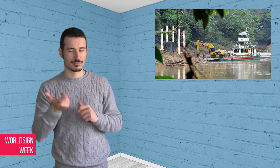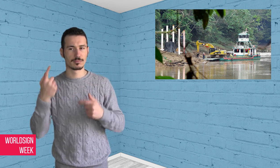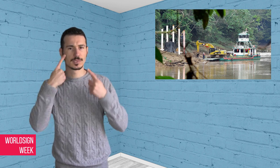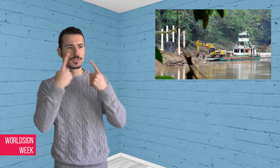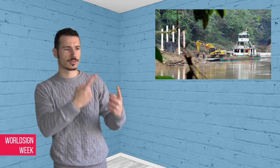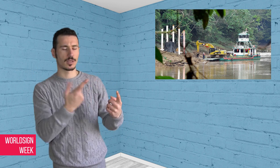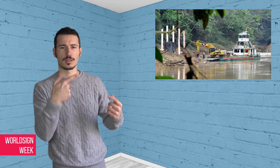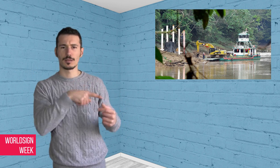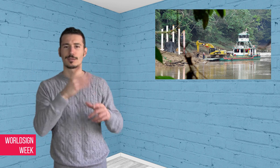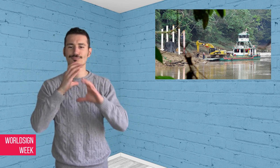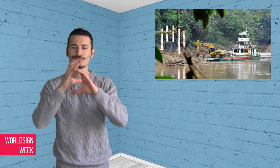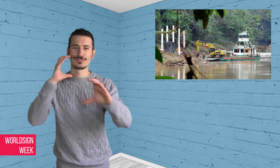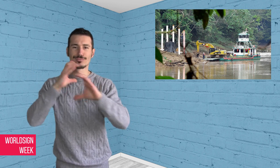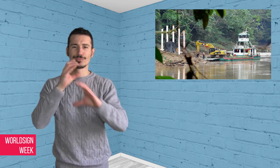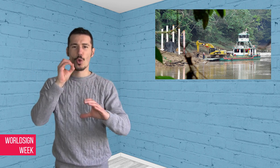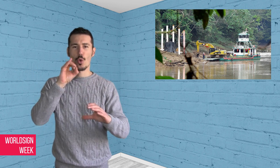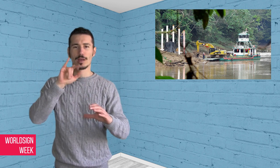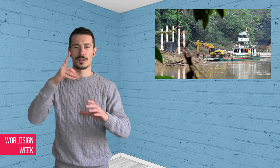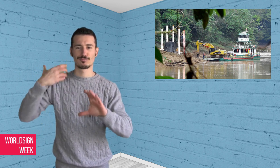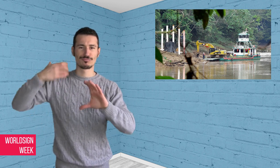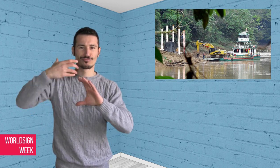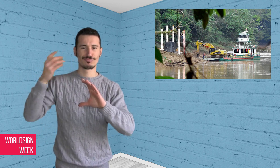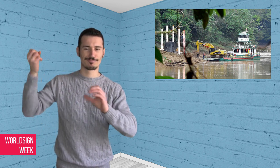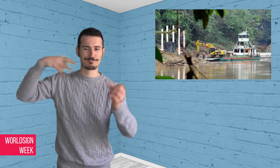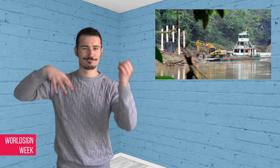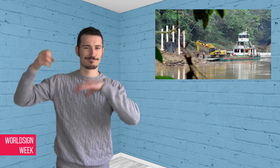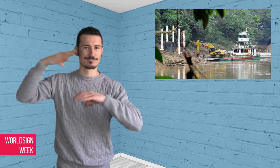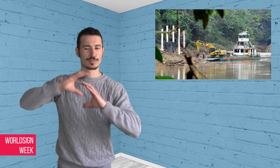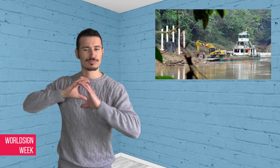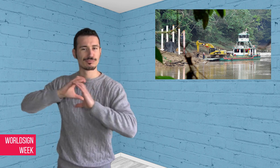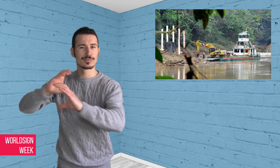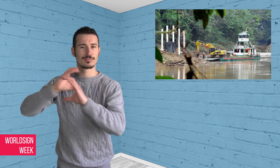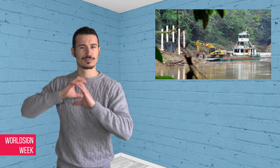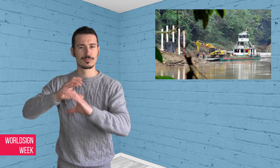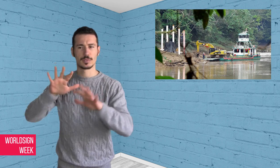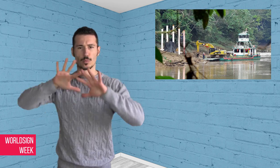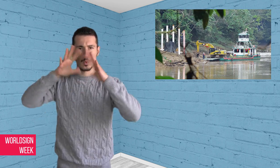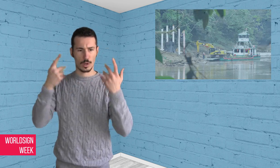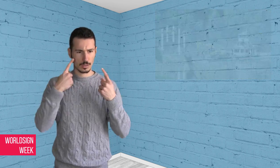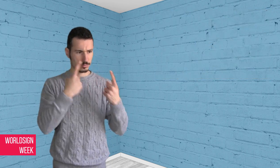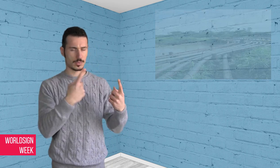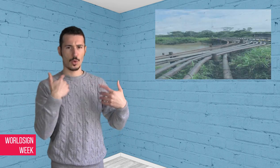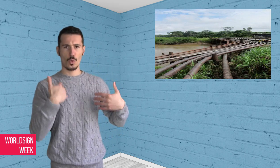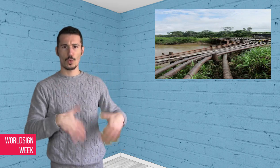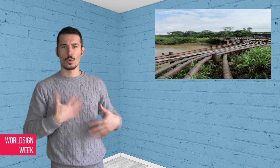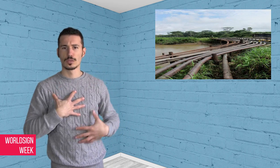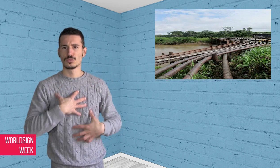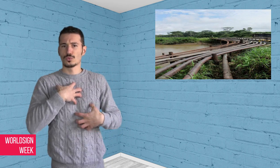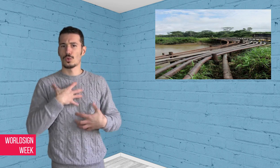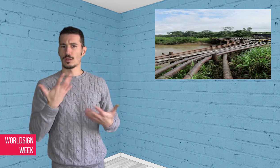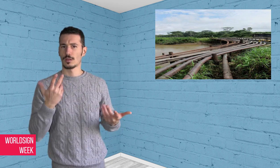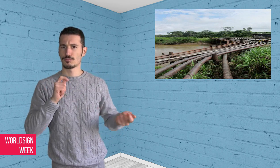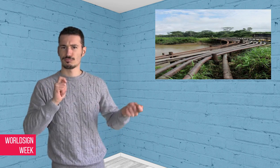world by starting to truck barrels of oil